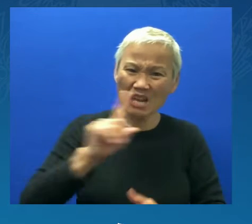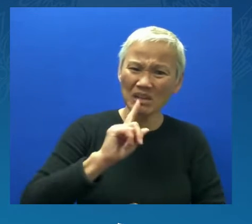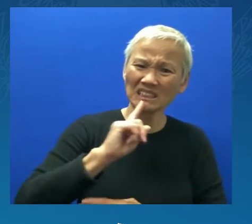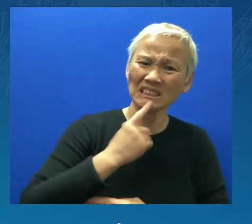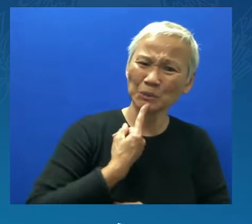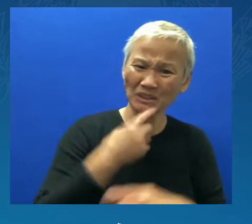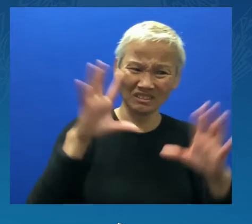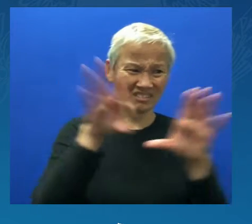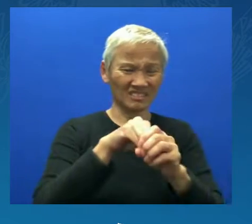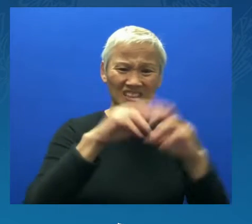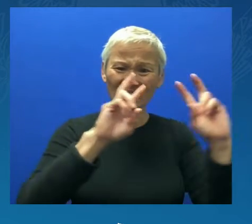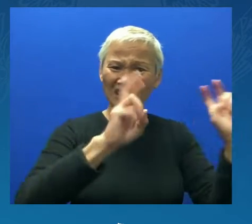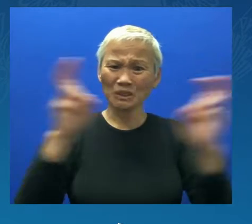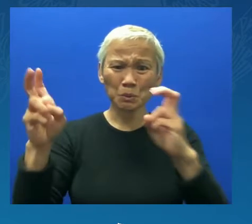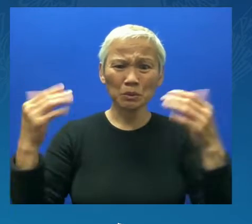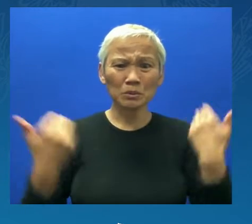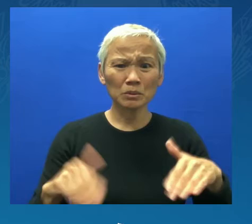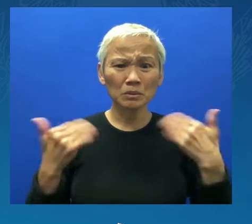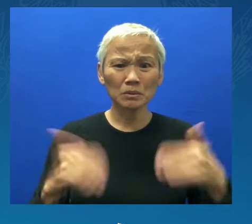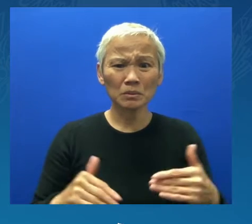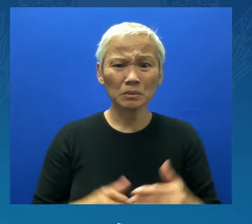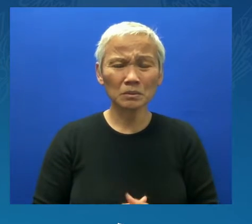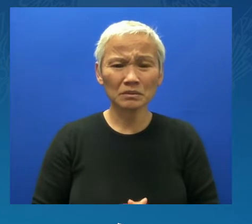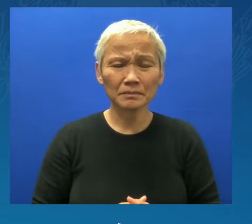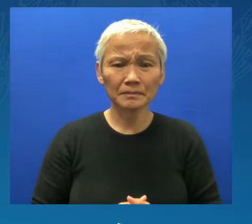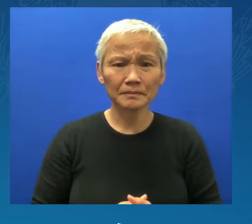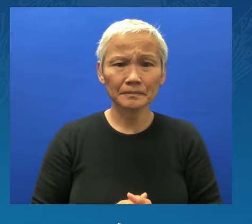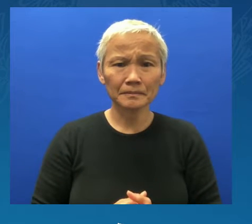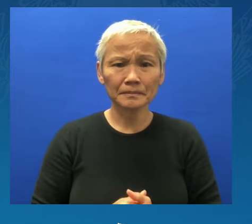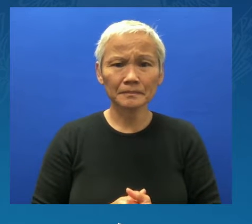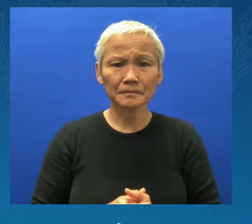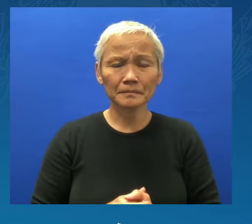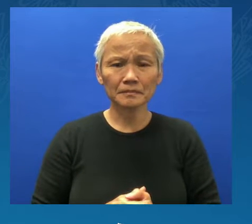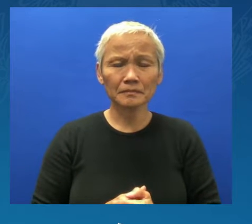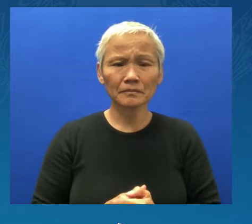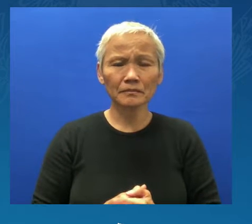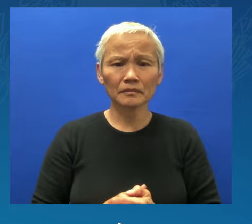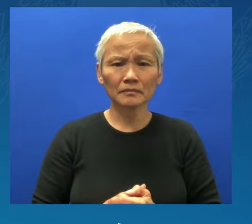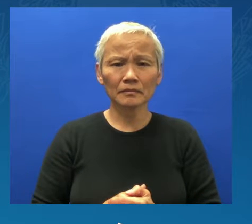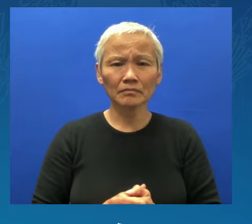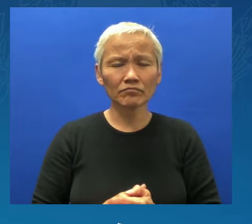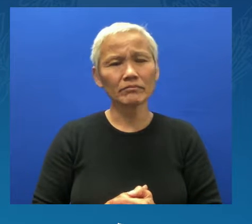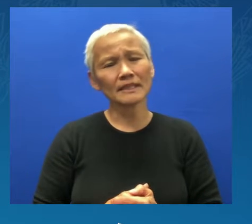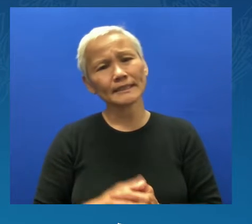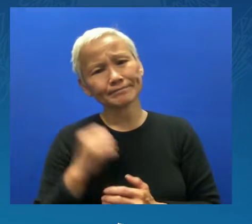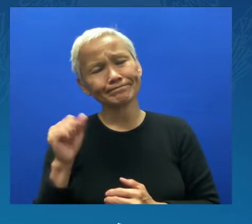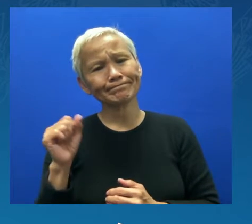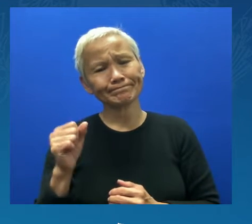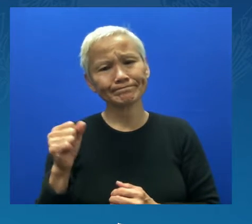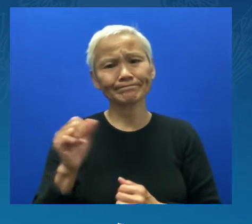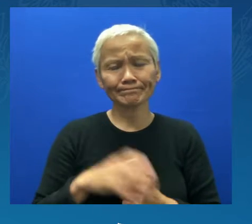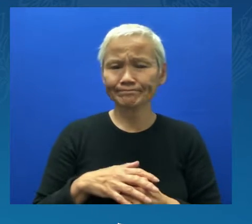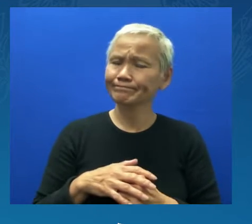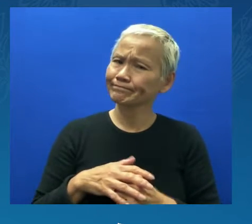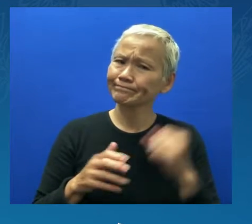Gov. Lujan Grisham: There is. And I know that this is happening. I'd just love for you to share with us some of those stories.